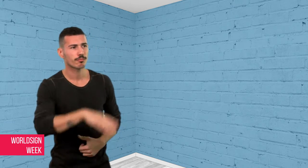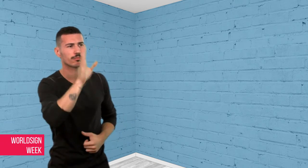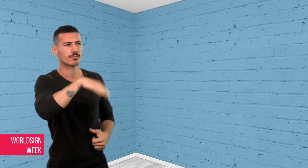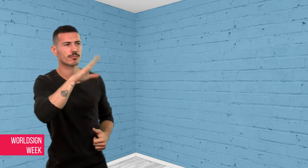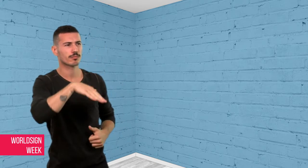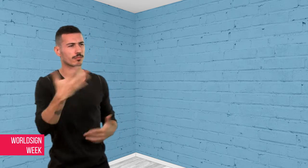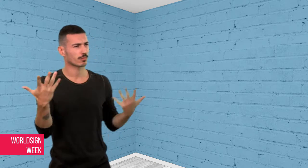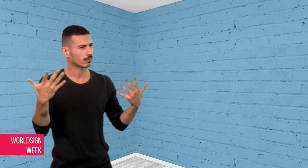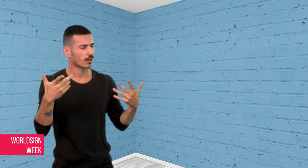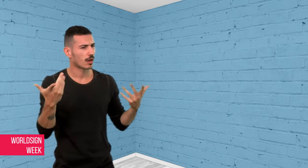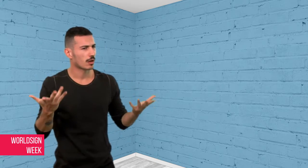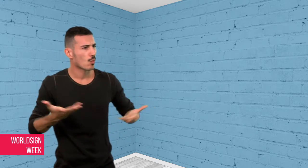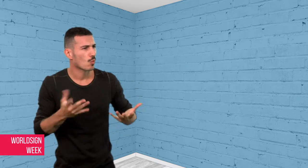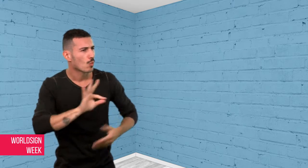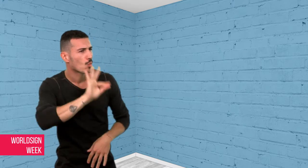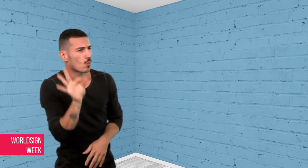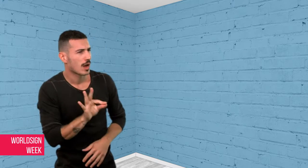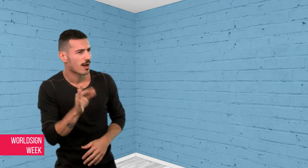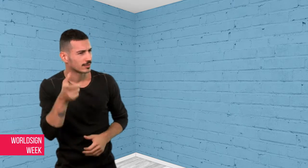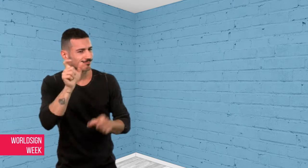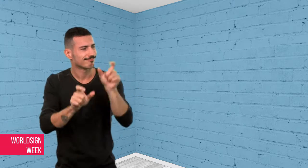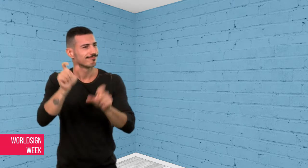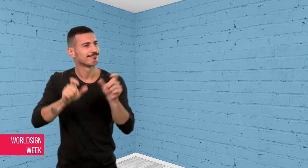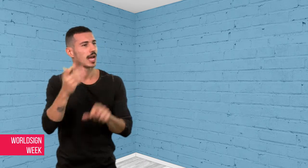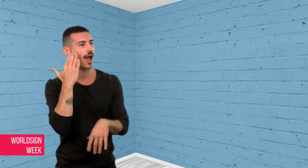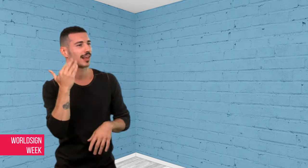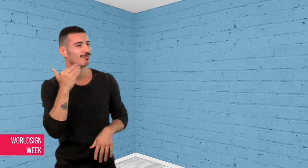Why are people leaving Libya?